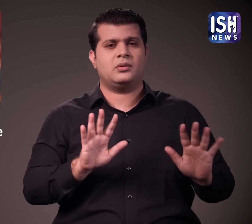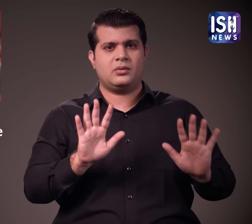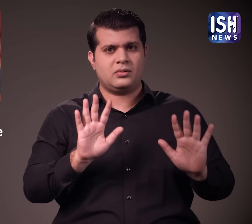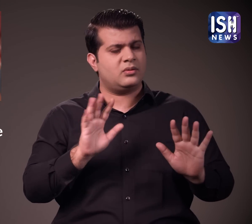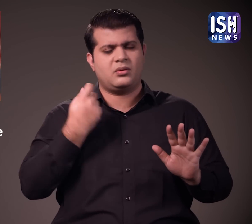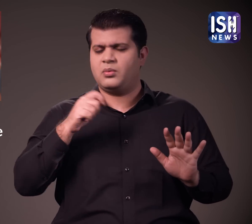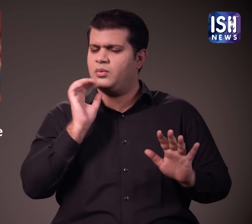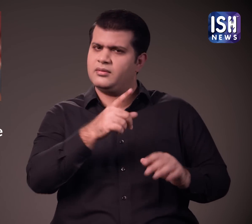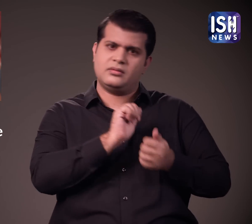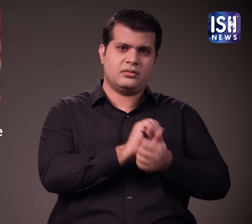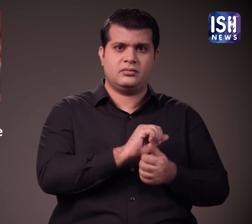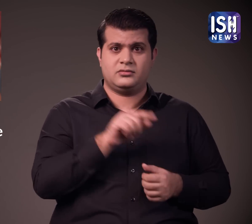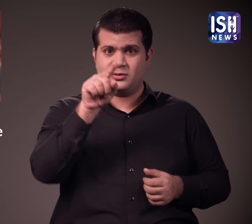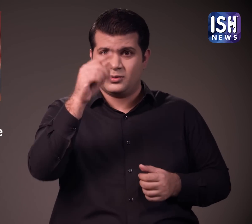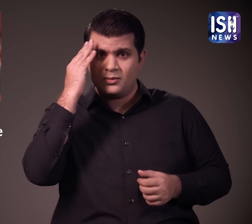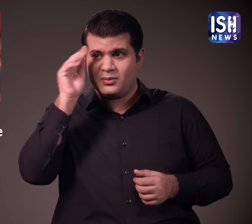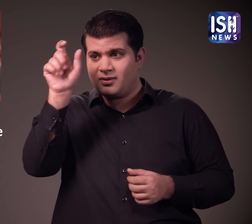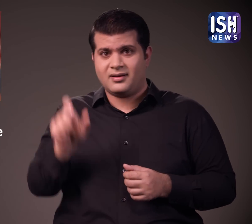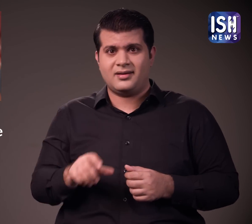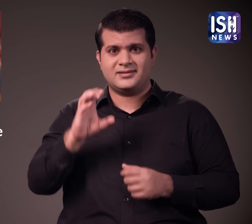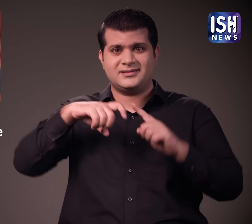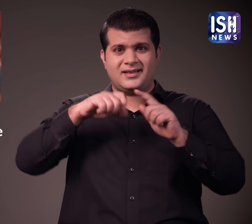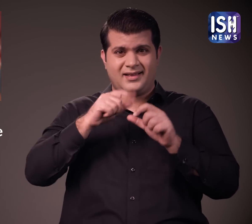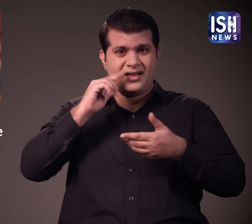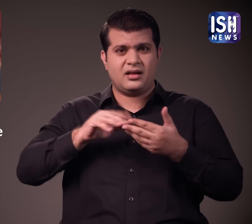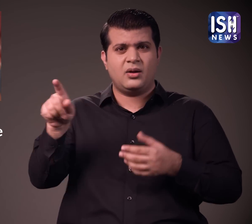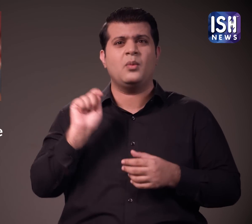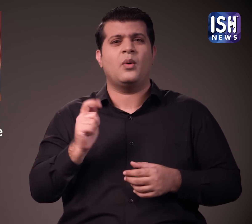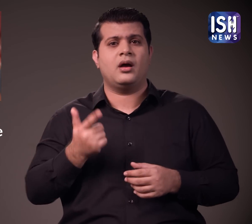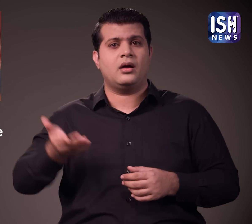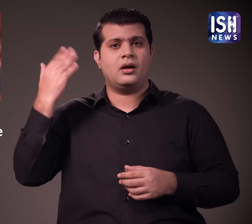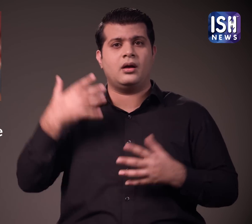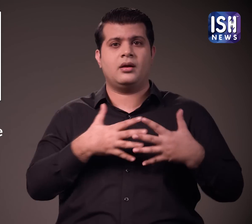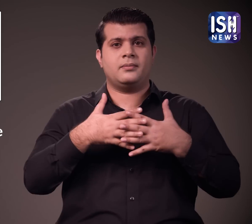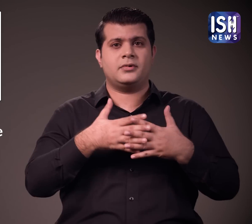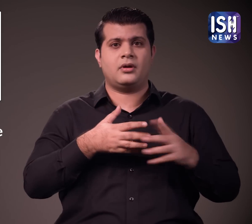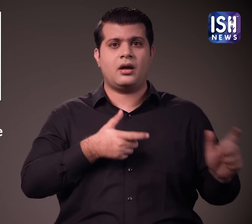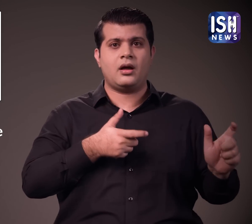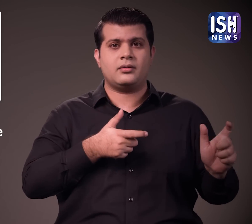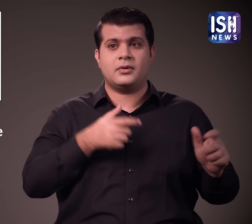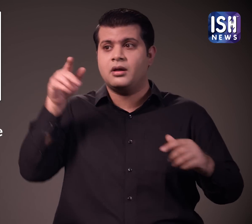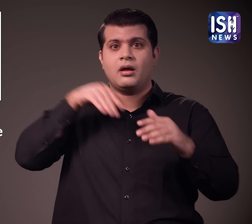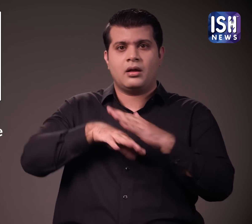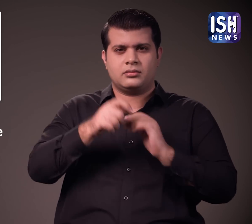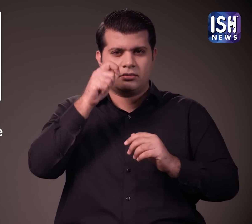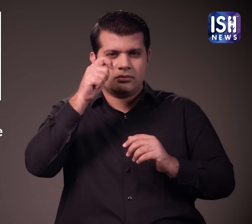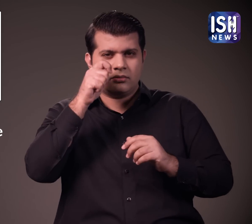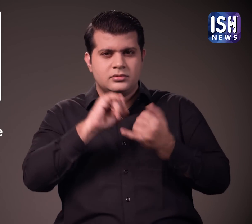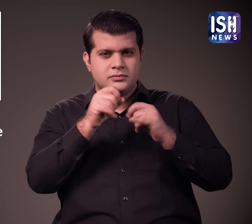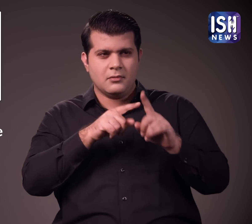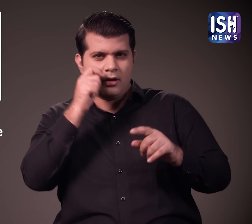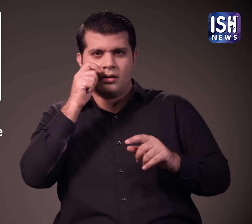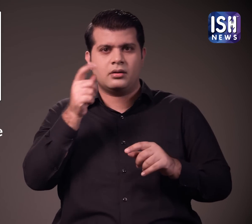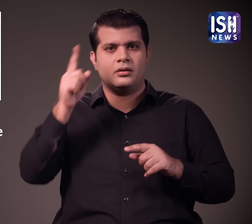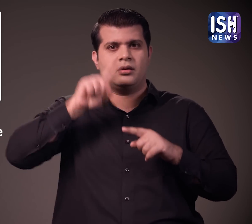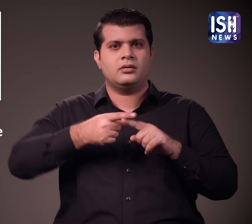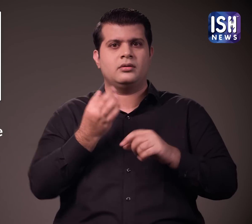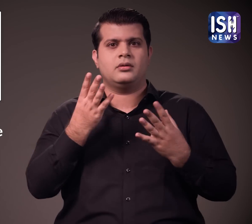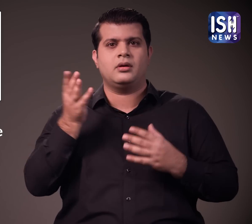Sook described her husband as extremely smart, as he worked in intelligence for the US Military.